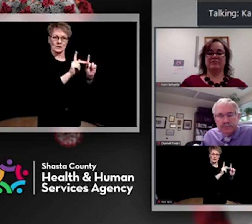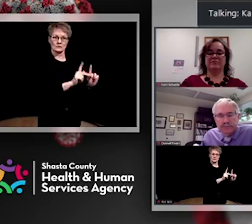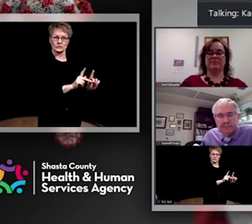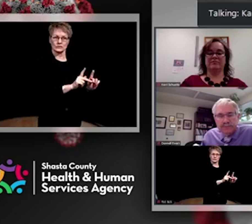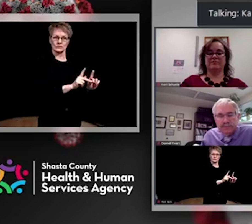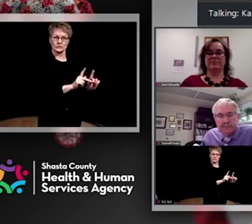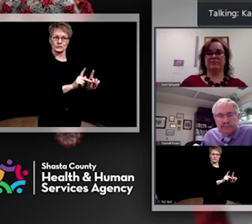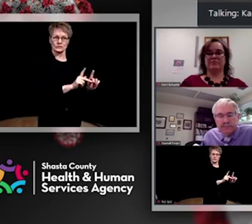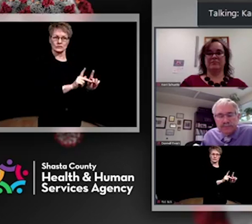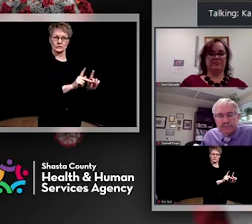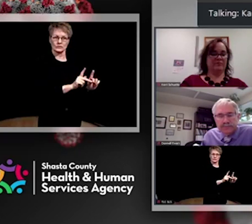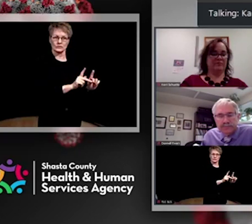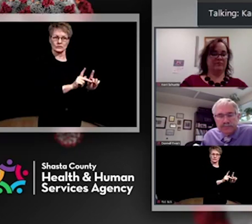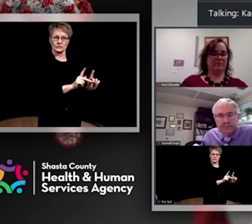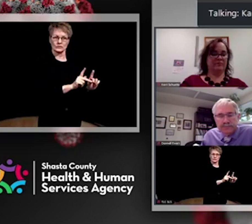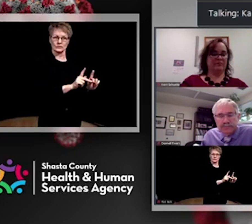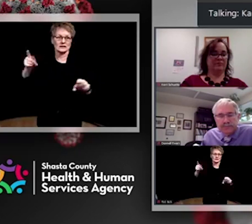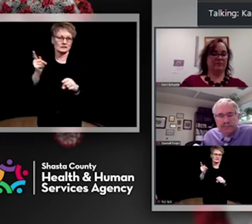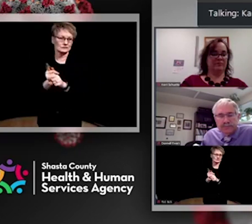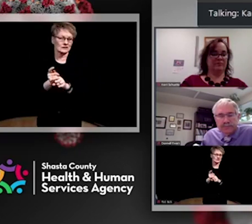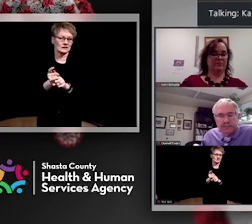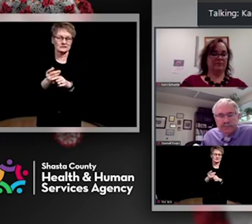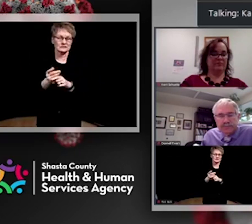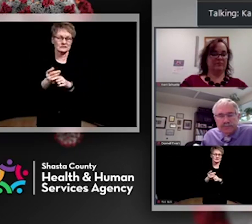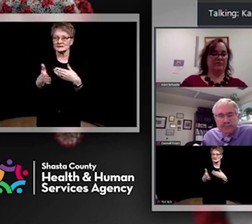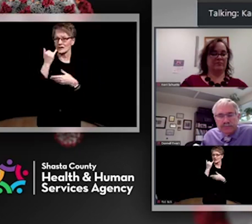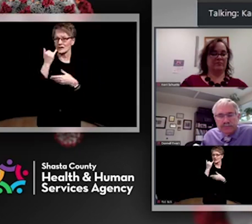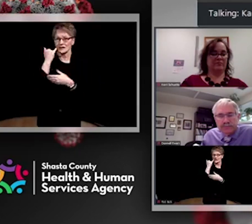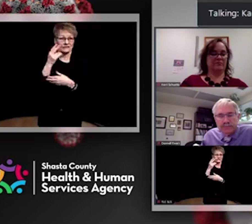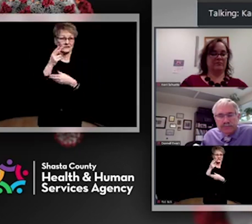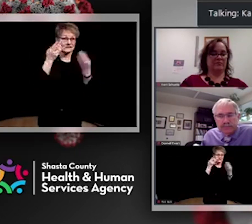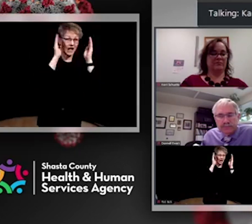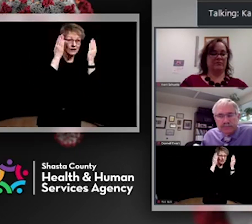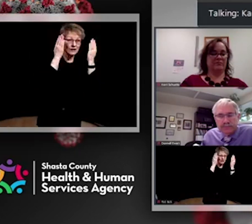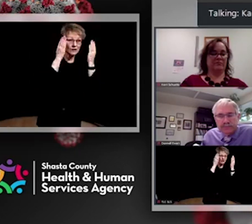or other types of social gatherings, and that's where it can transmit to other individuals,